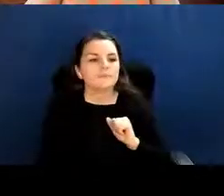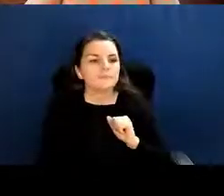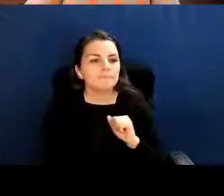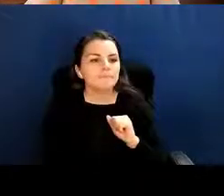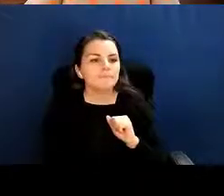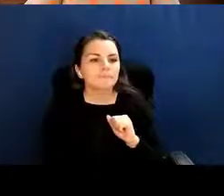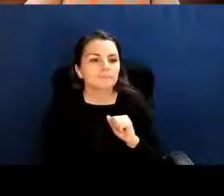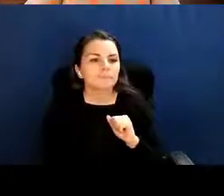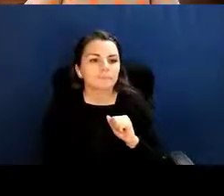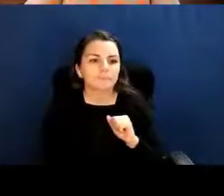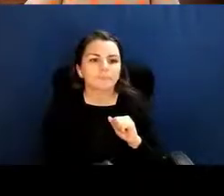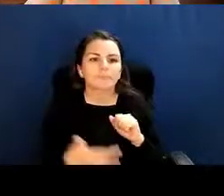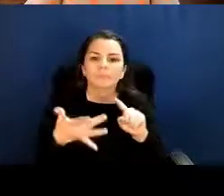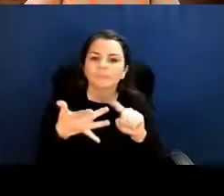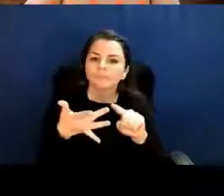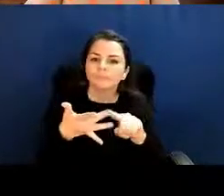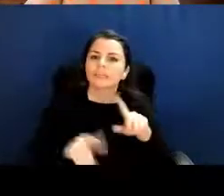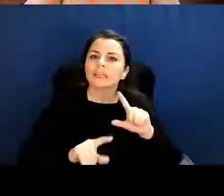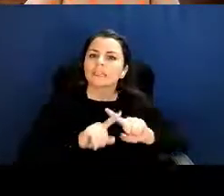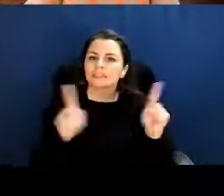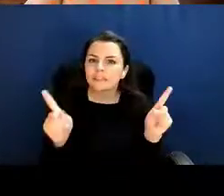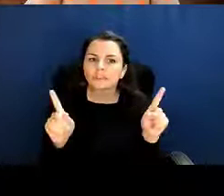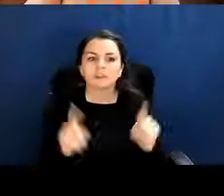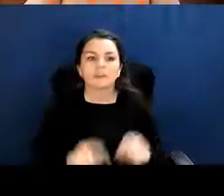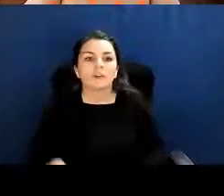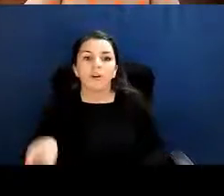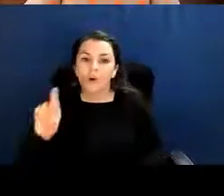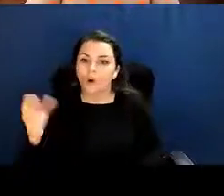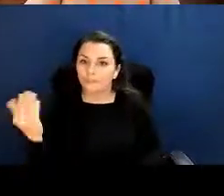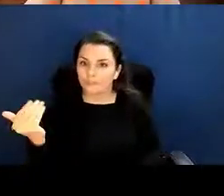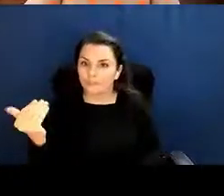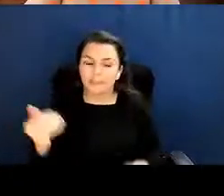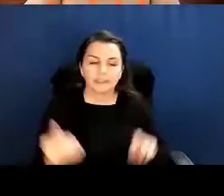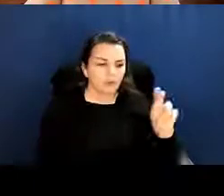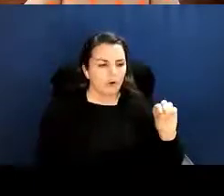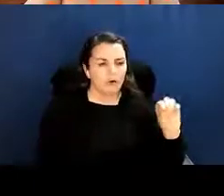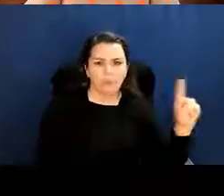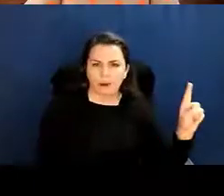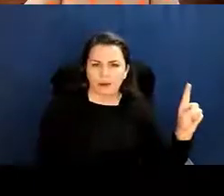We'll talk about what differentiates the R15 from other mechanisms at the NIH,